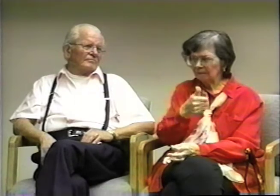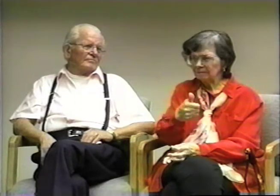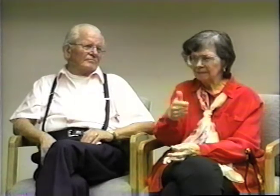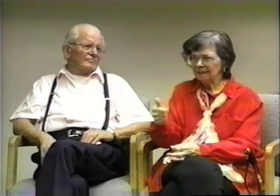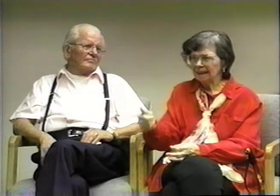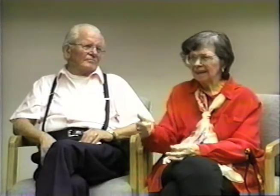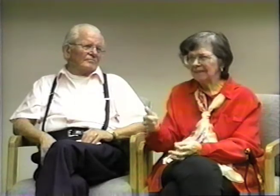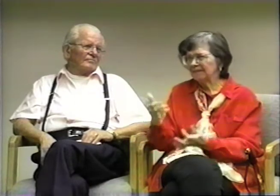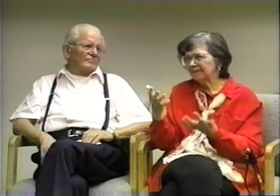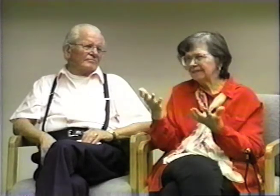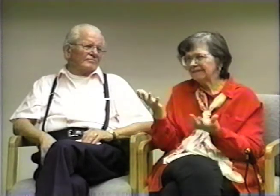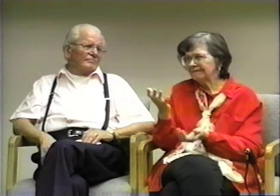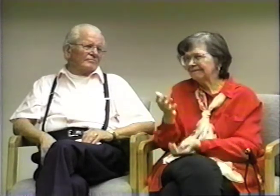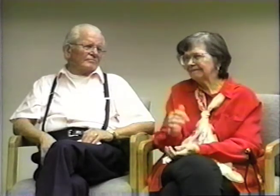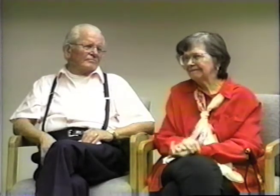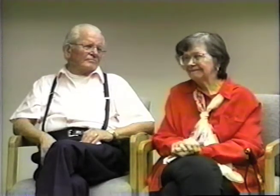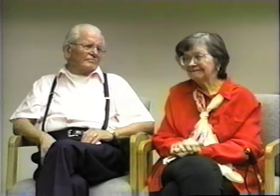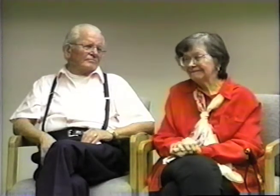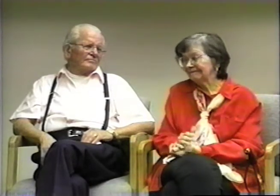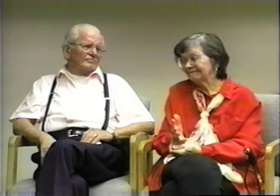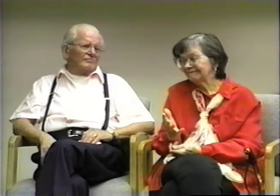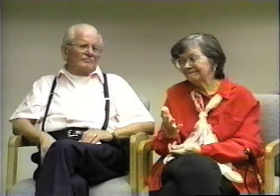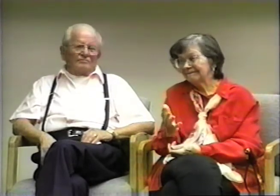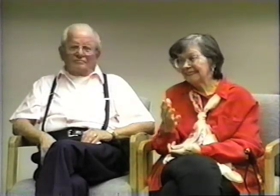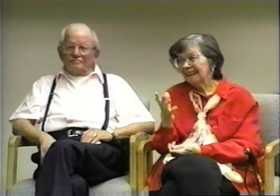and let them make more of their own decisions.